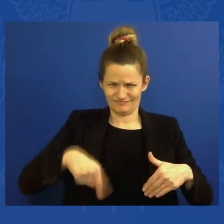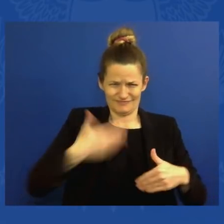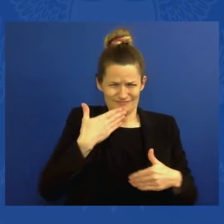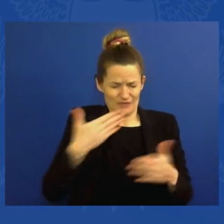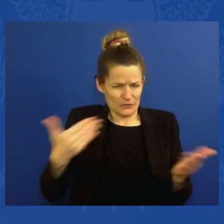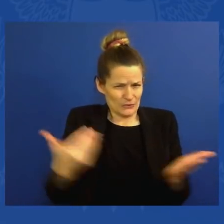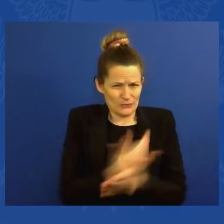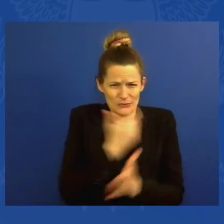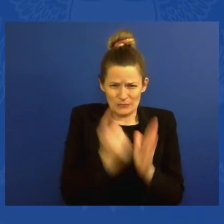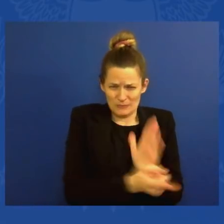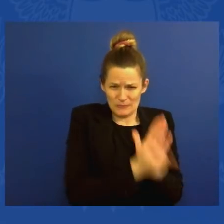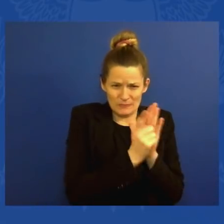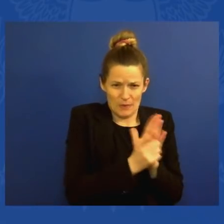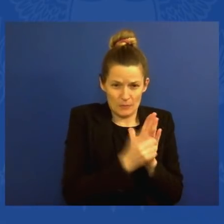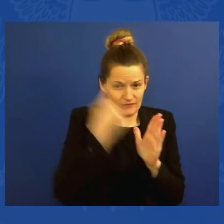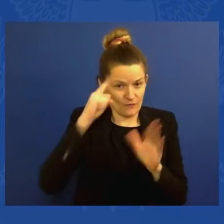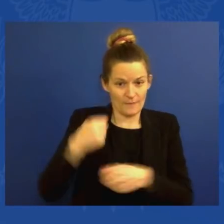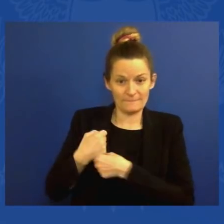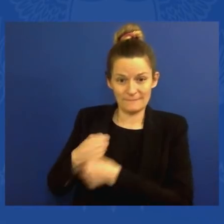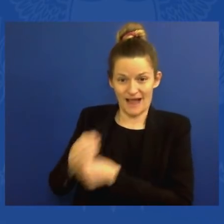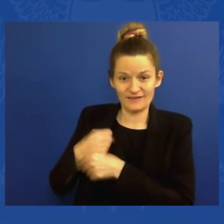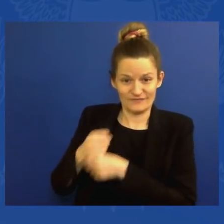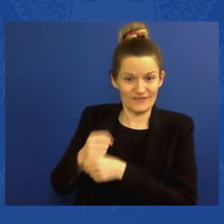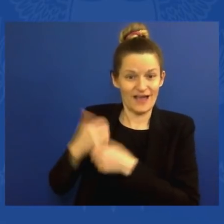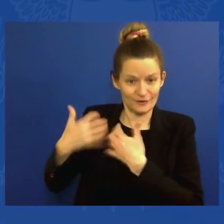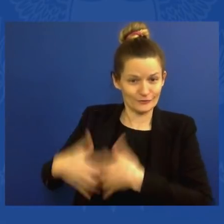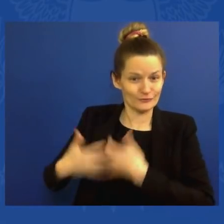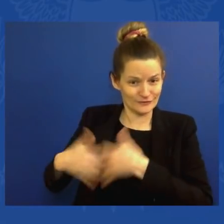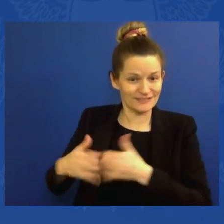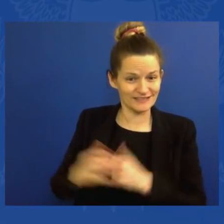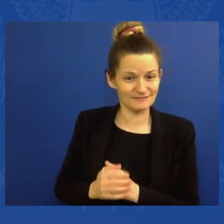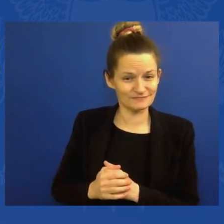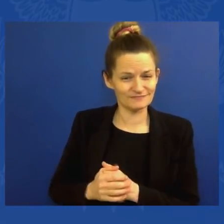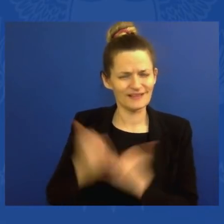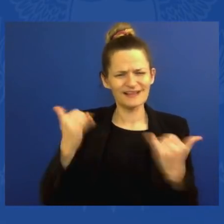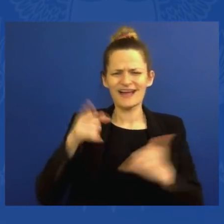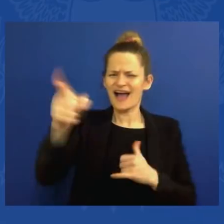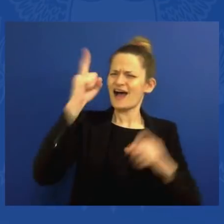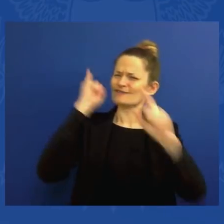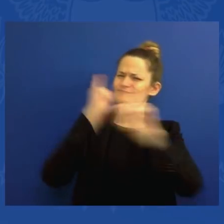during the global pandemic. COVID-19 affected everyone, everywhere,